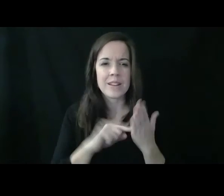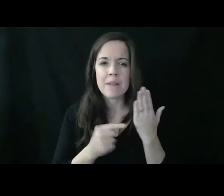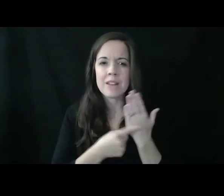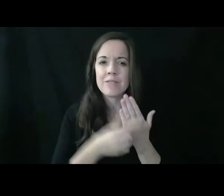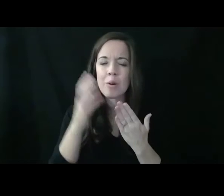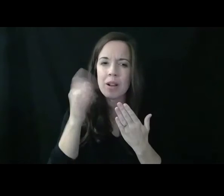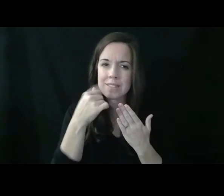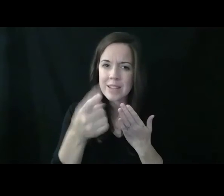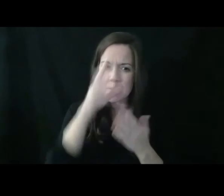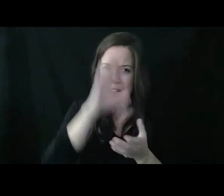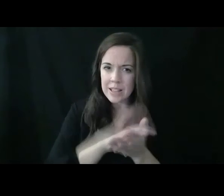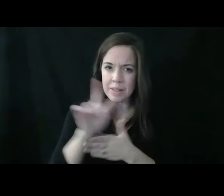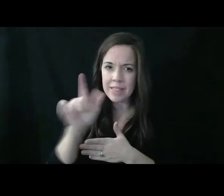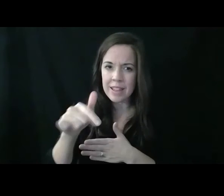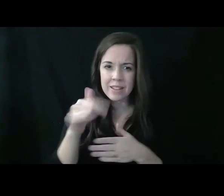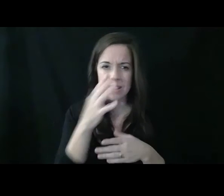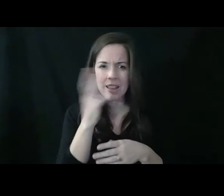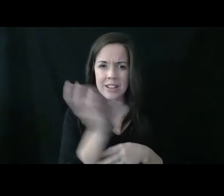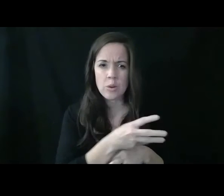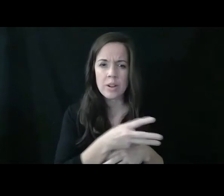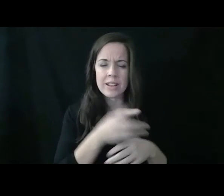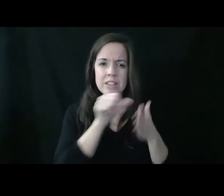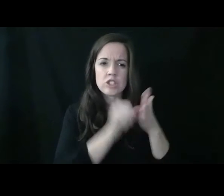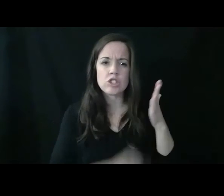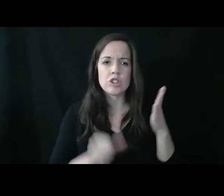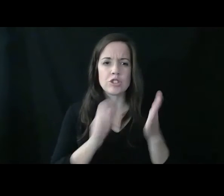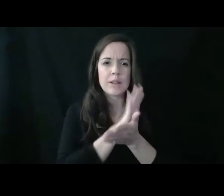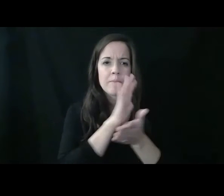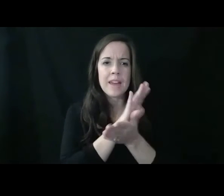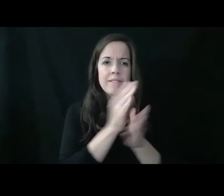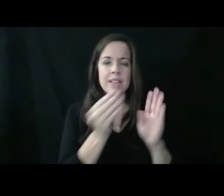ignoring the surgery pamphlet on the table, the picture of a man and his needle,